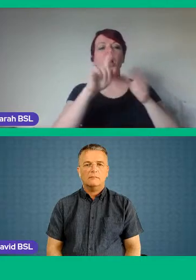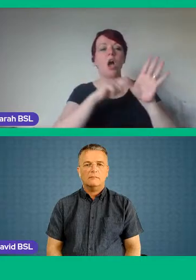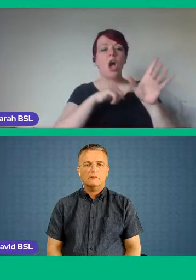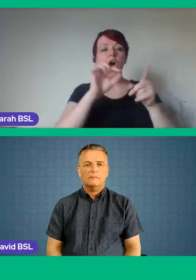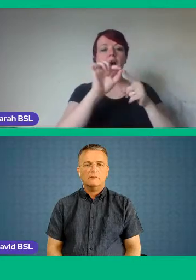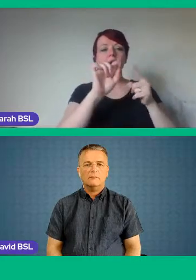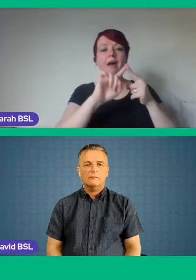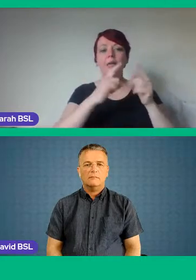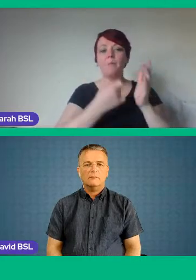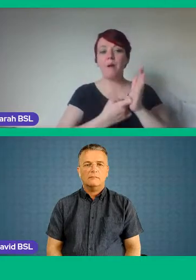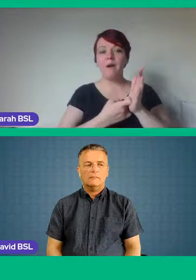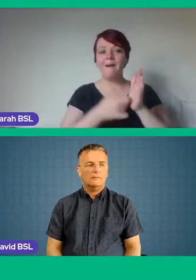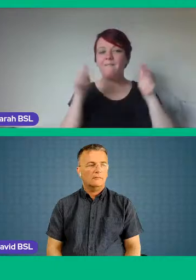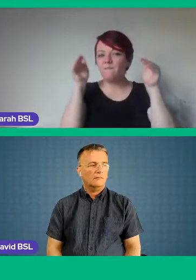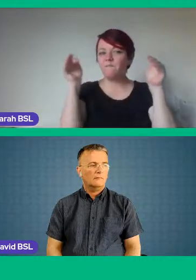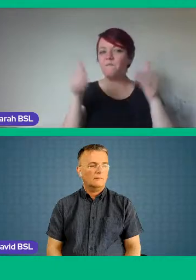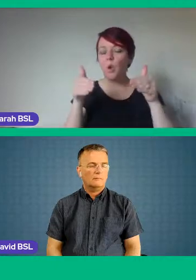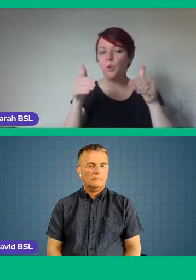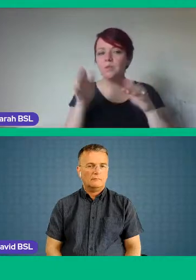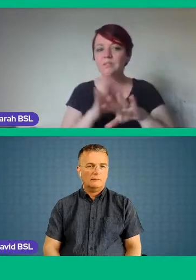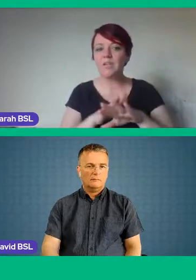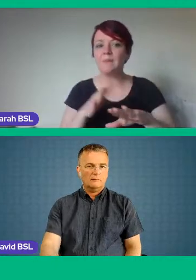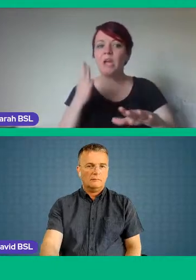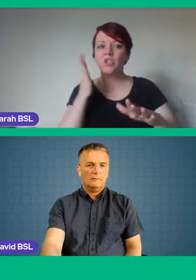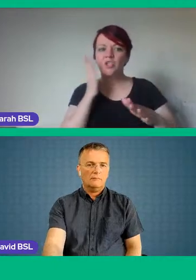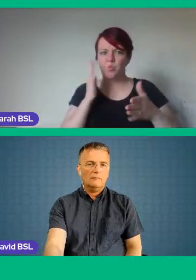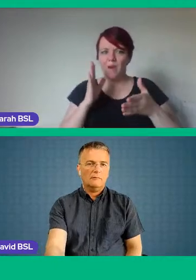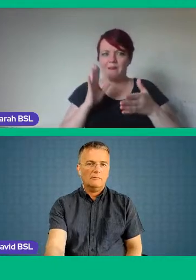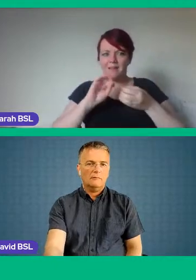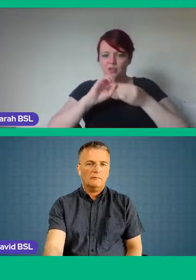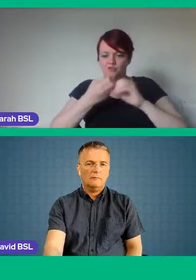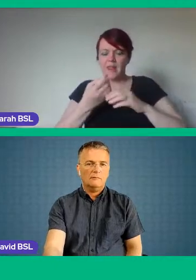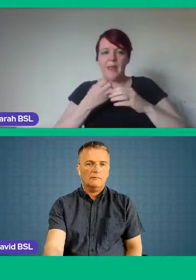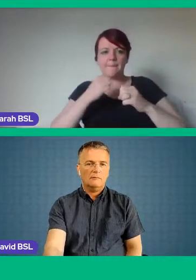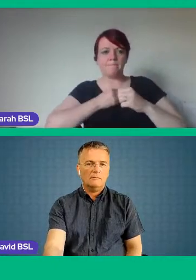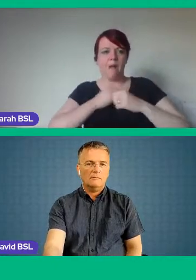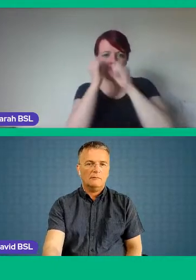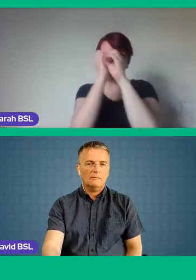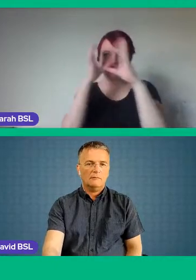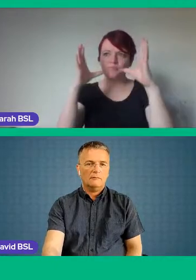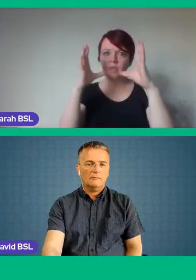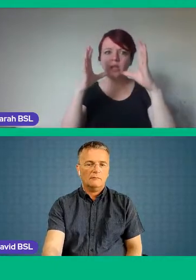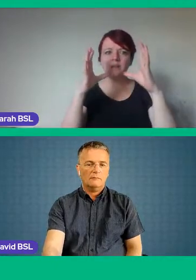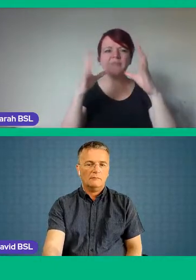which is where we will create an idea, so I created a series of five musical experiments,